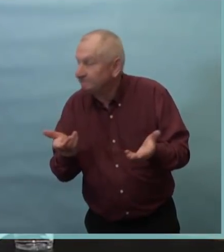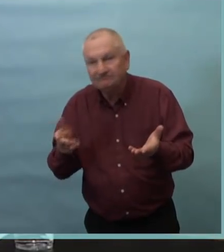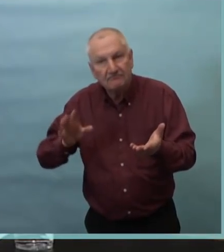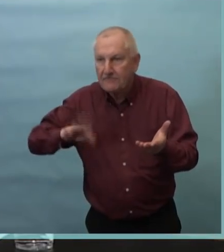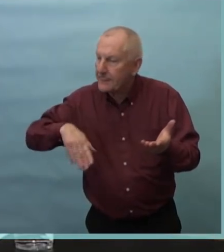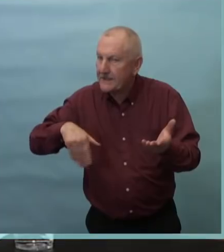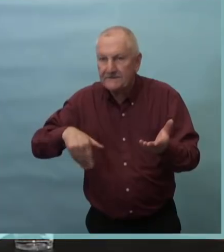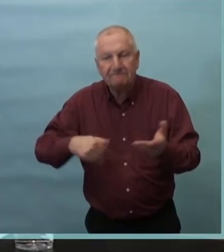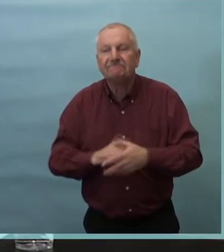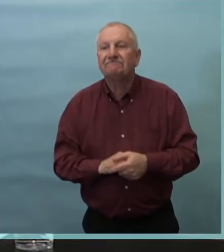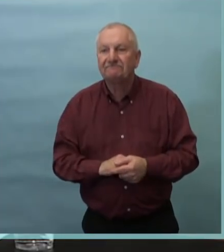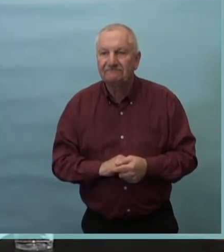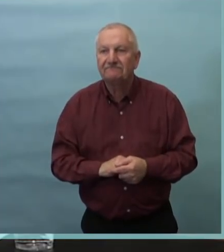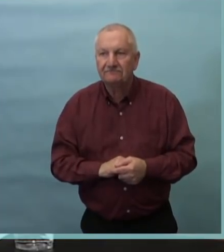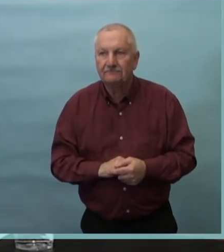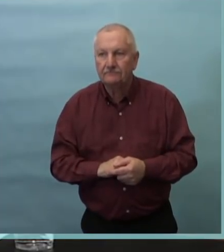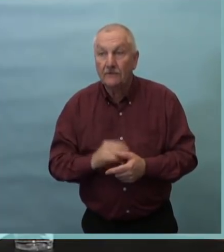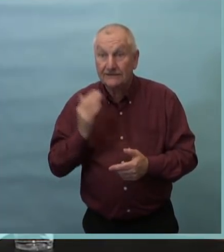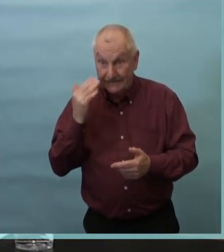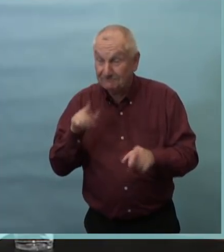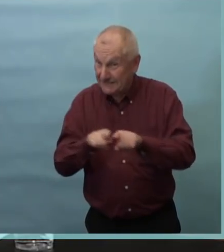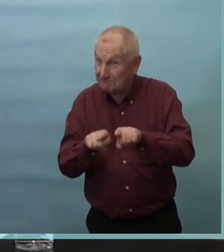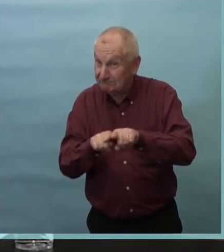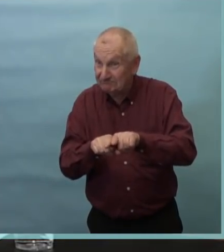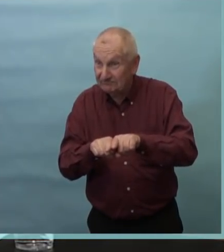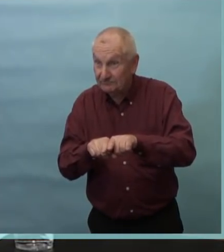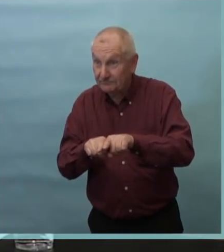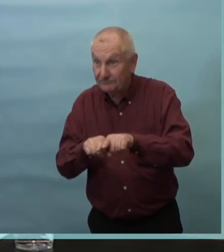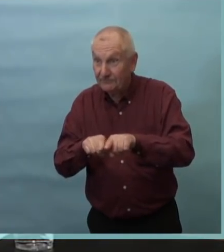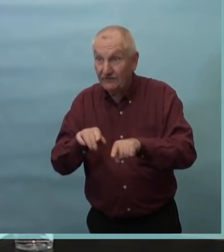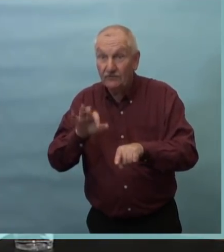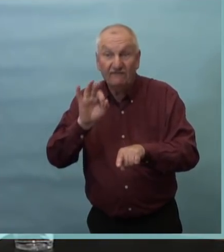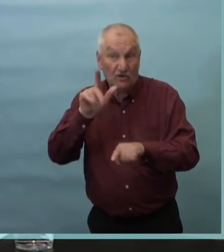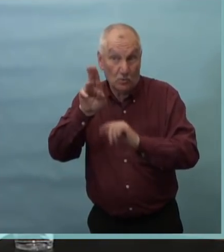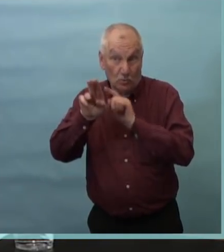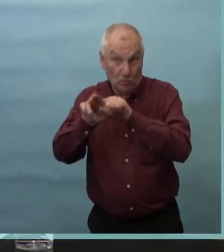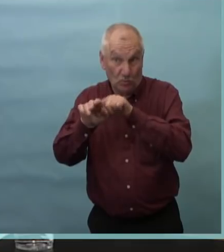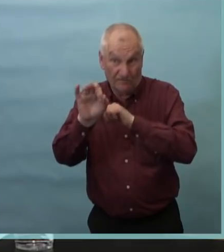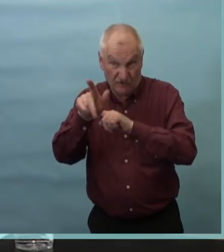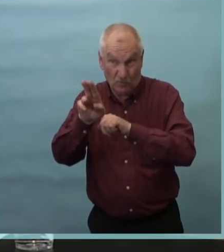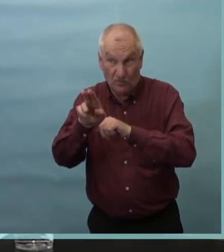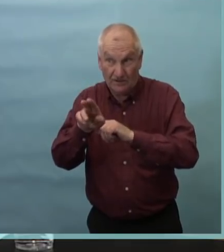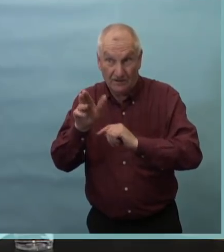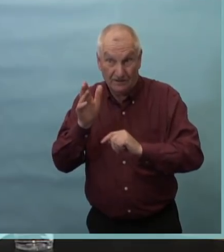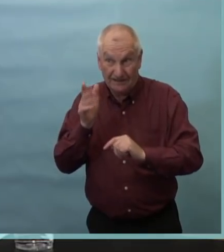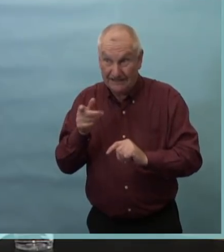respiratory illnesses young children seemed not to be big spreaders of Kovan